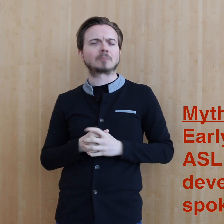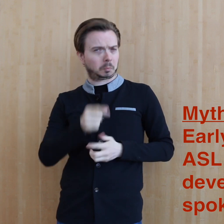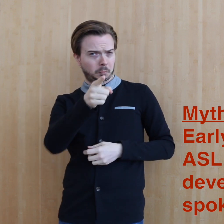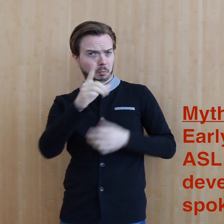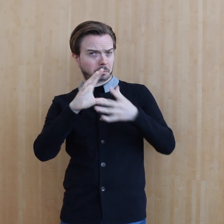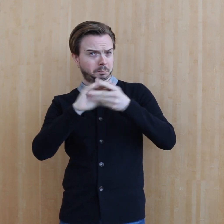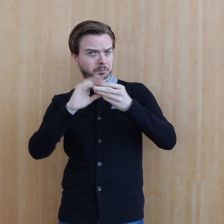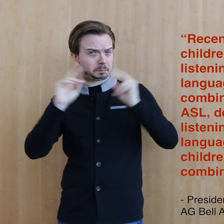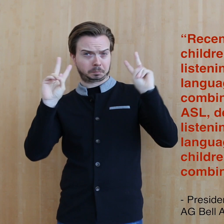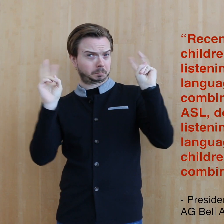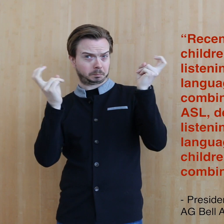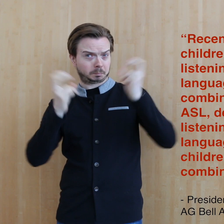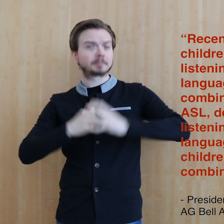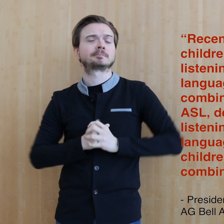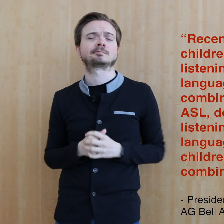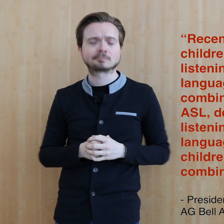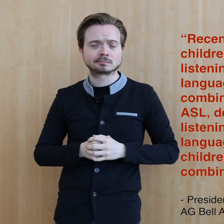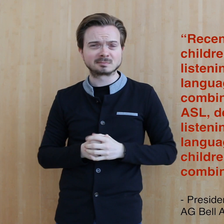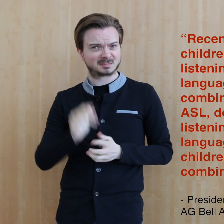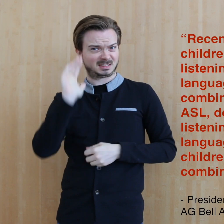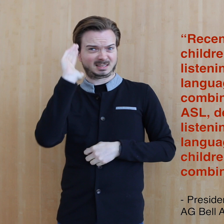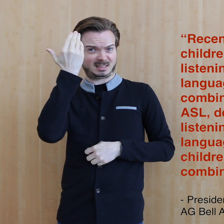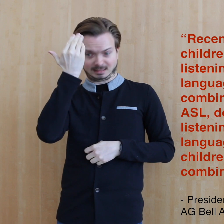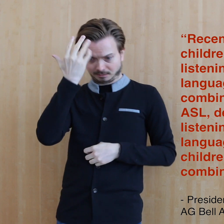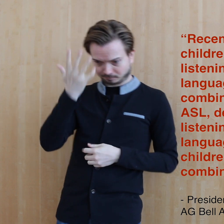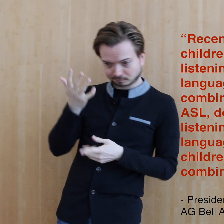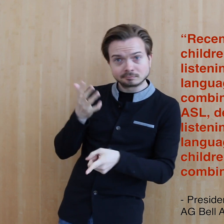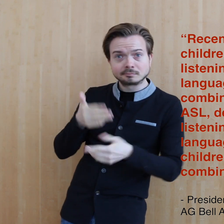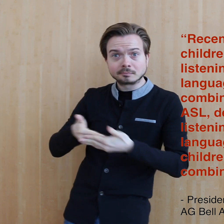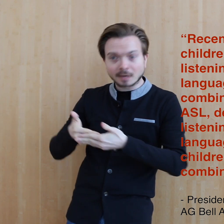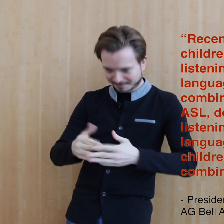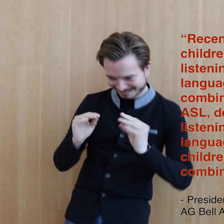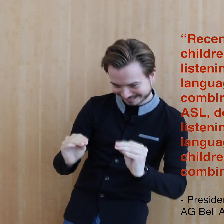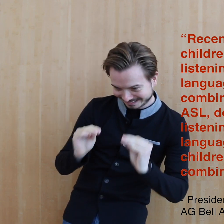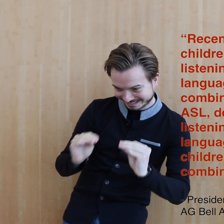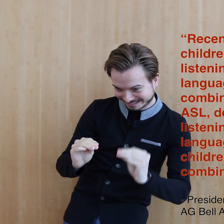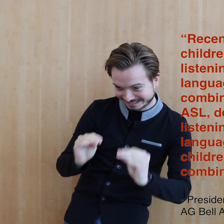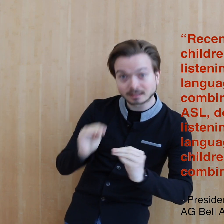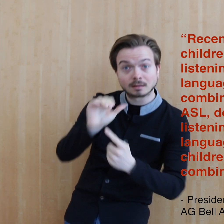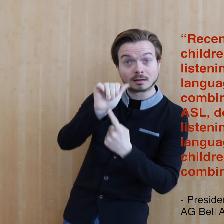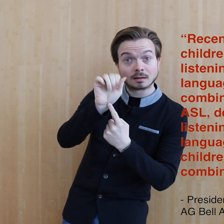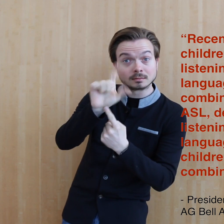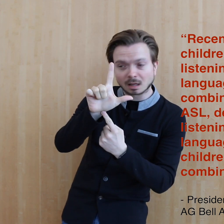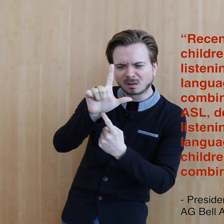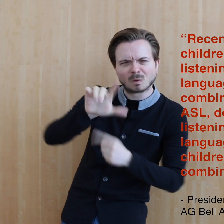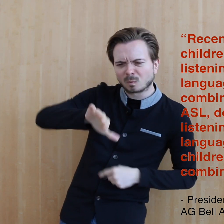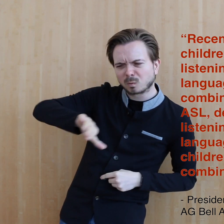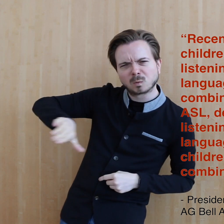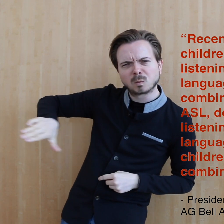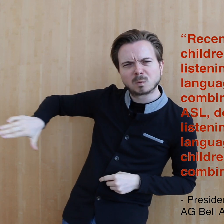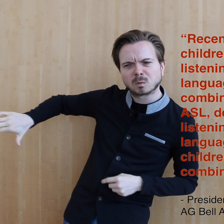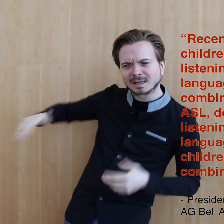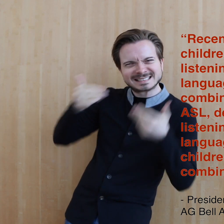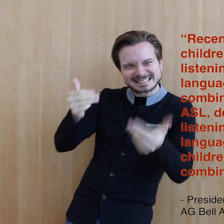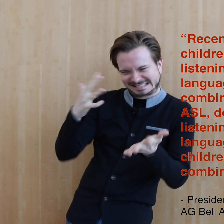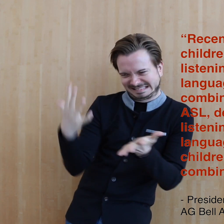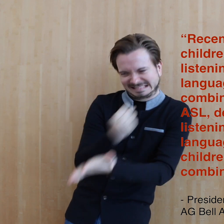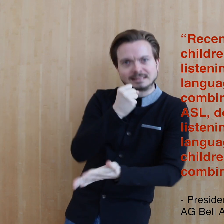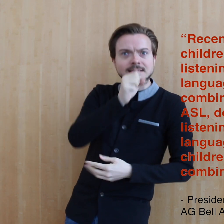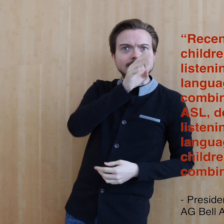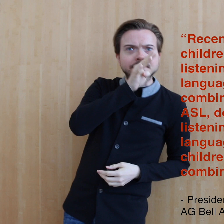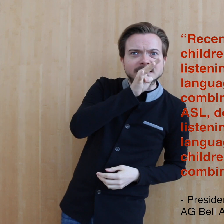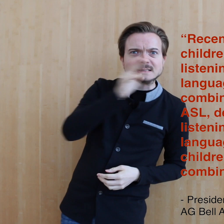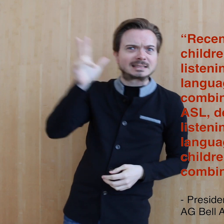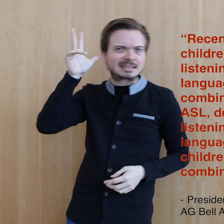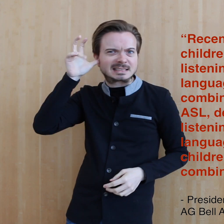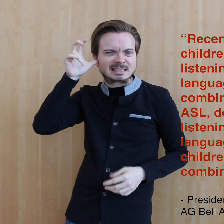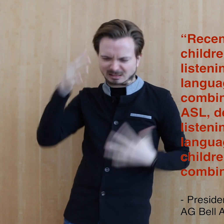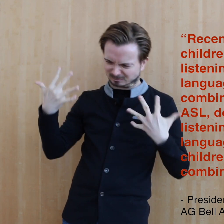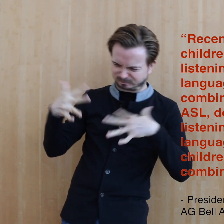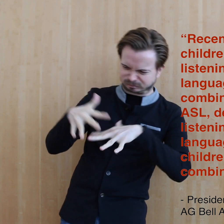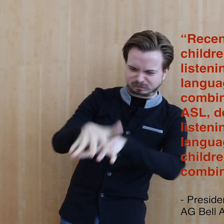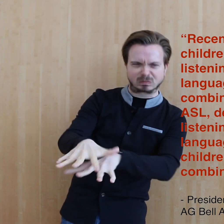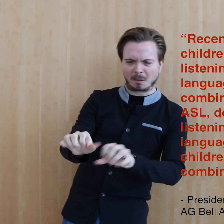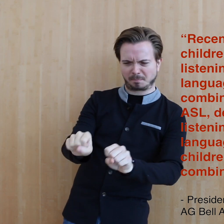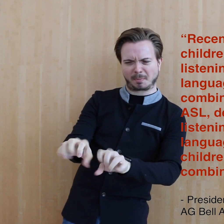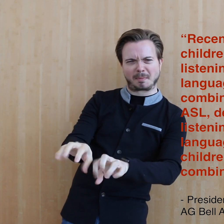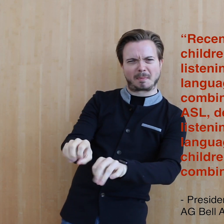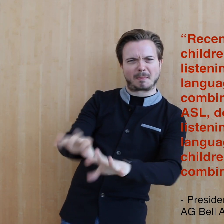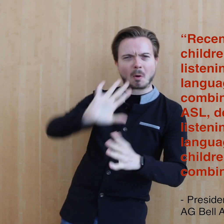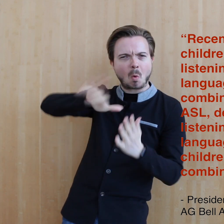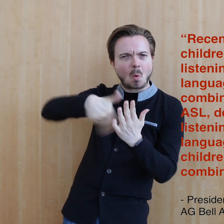You also said that a child should not be taught ASL but rather speech and listening at a very early age.